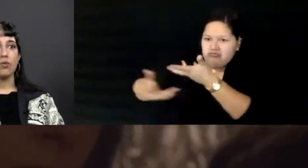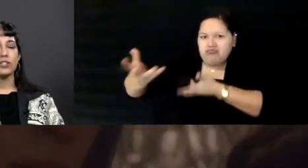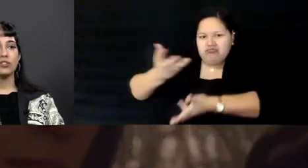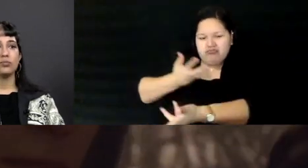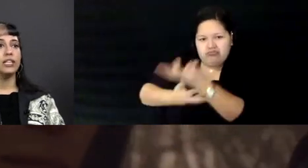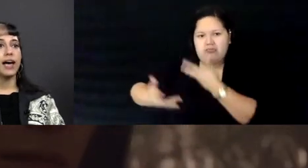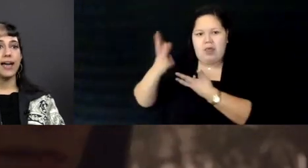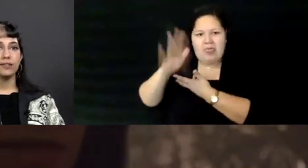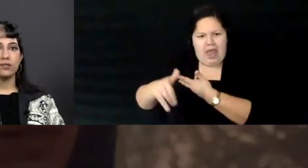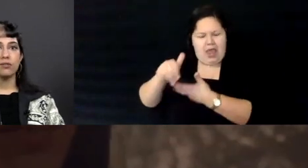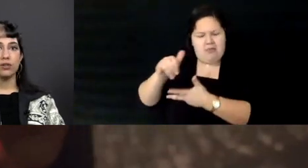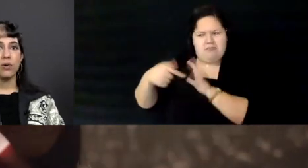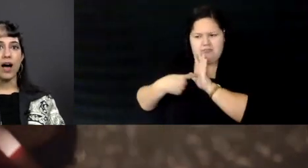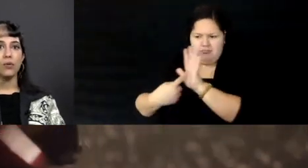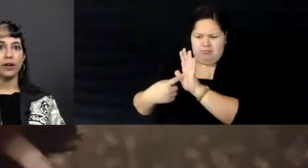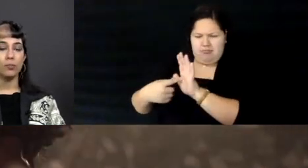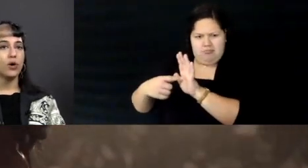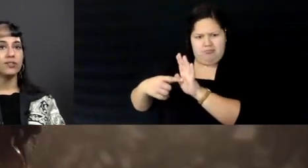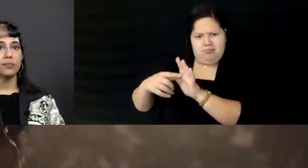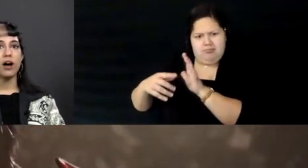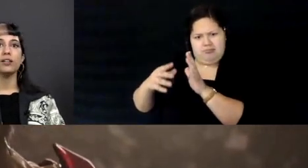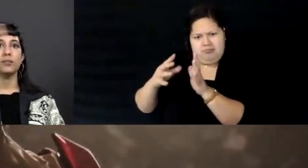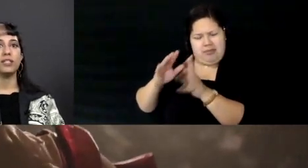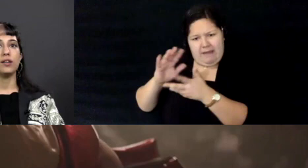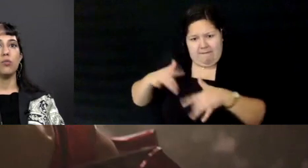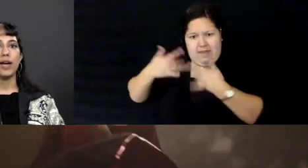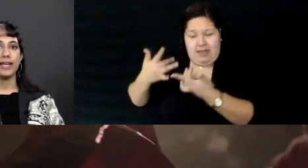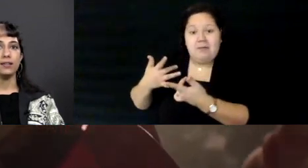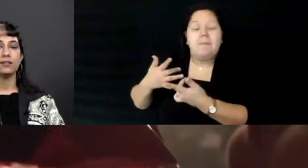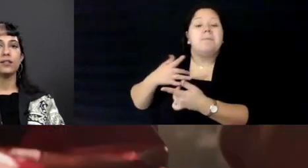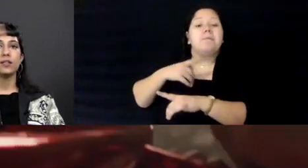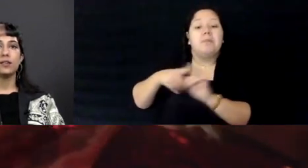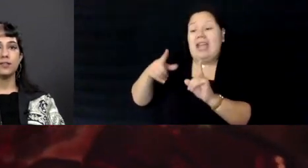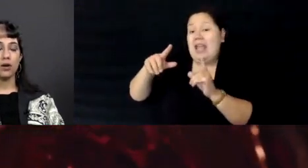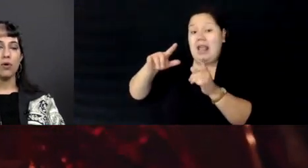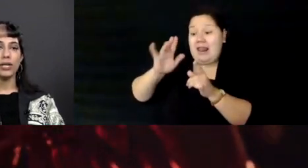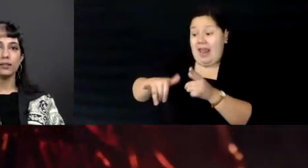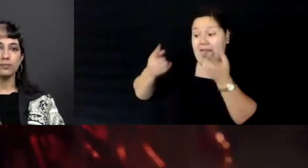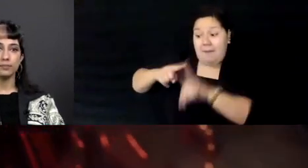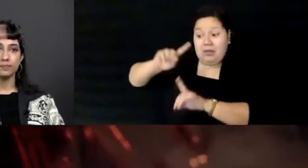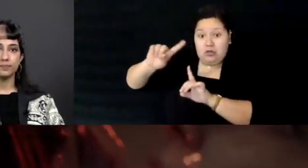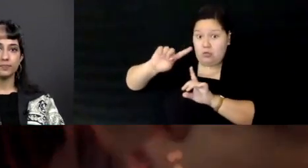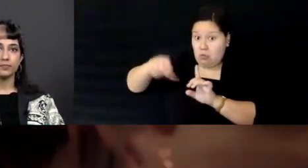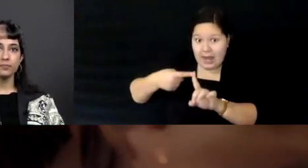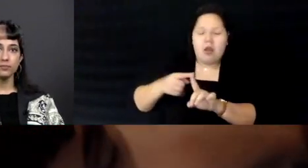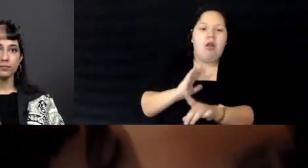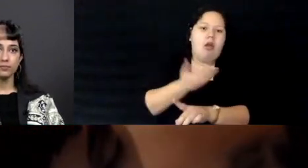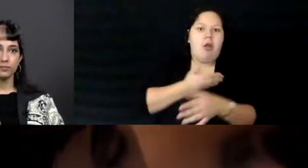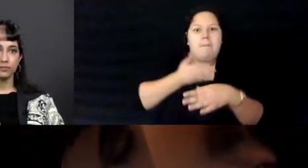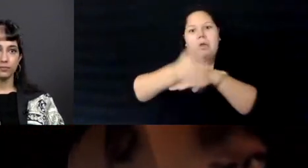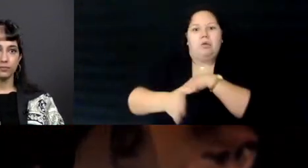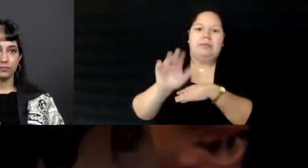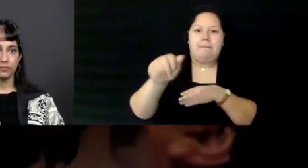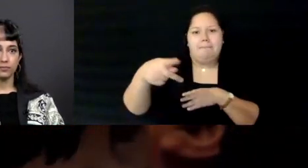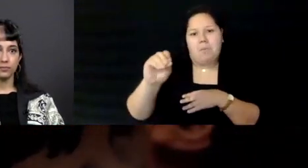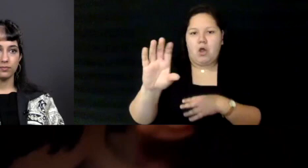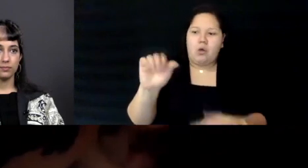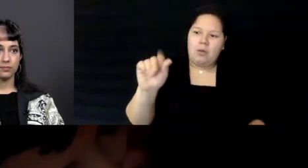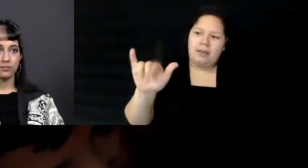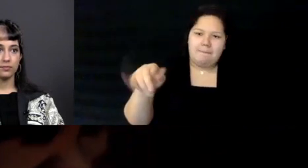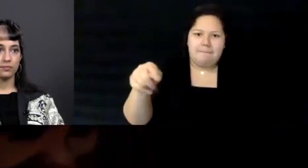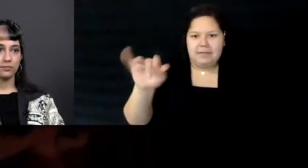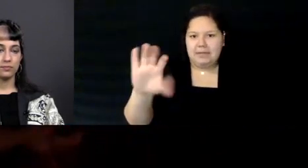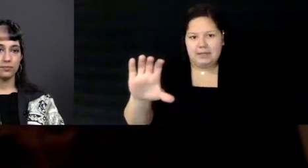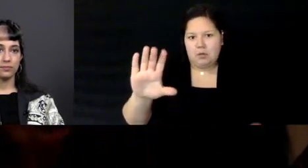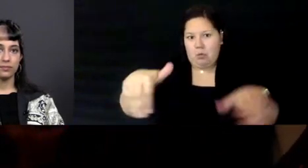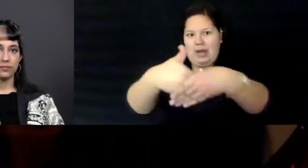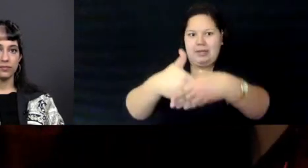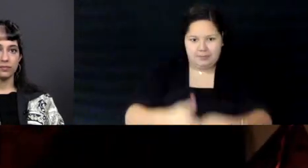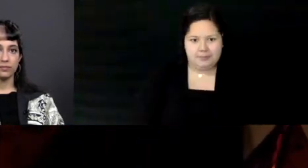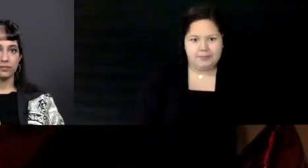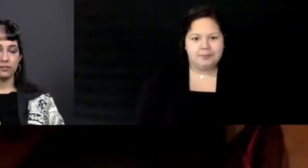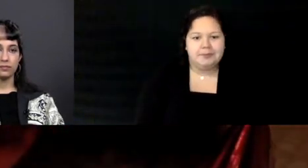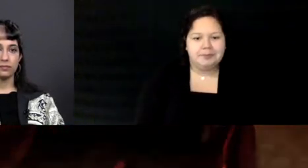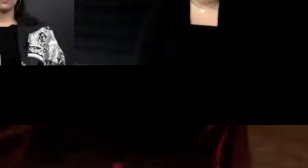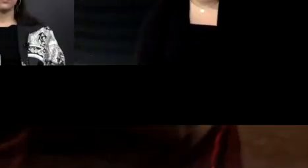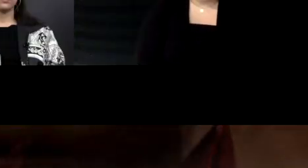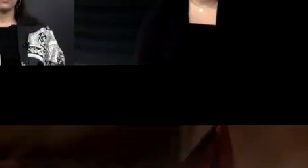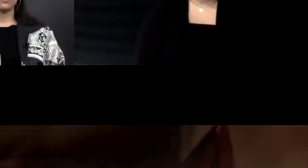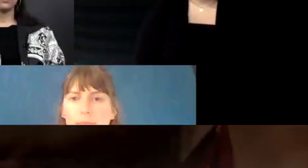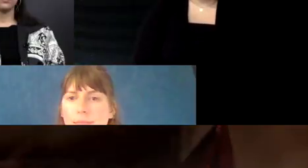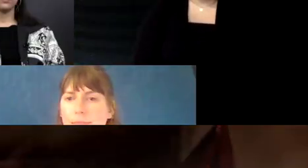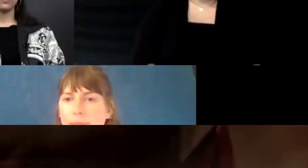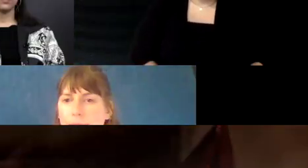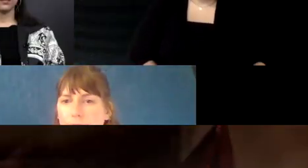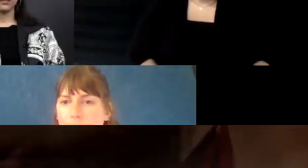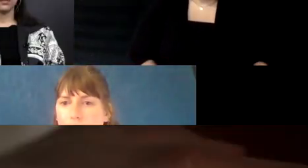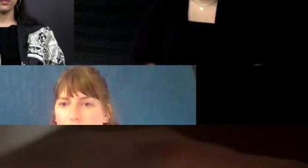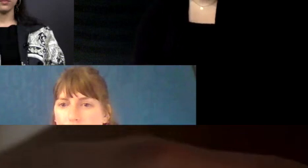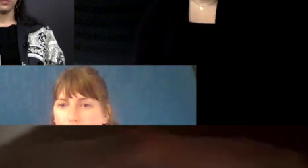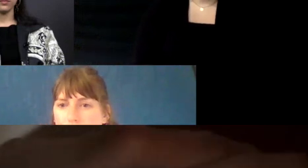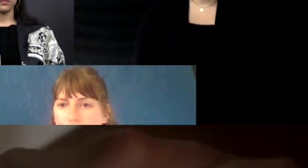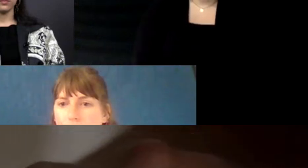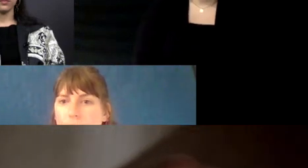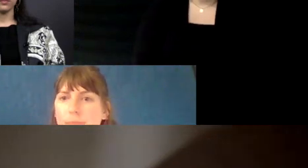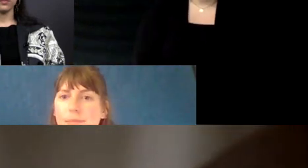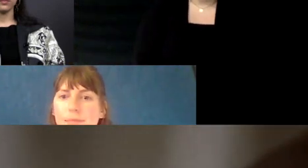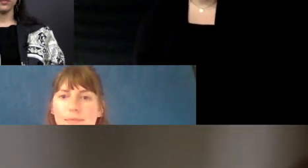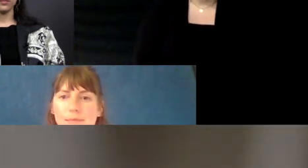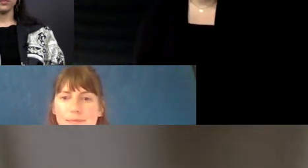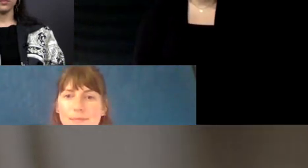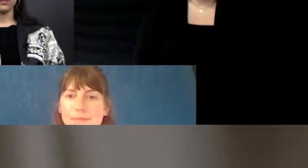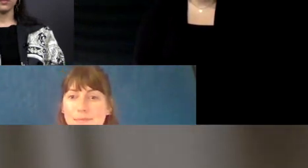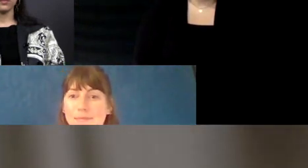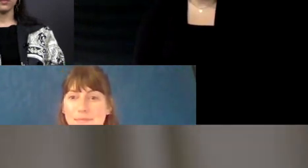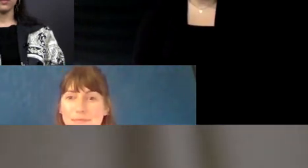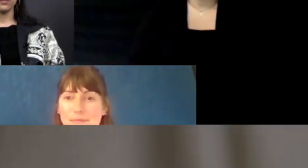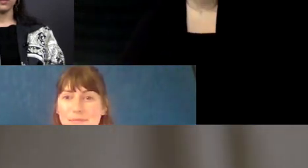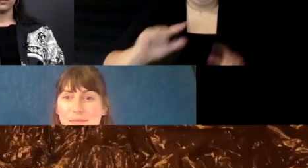which is realized through our post apocalyptic wedding ceremony.